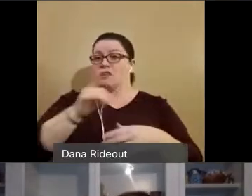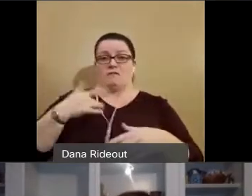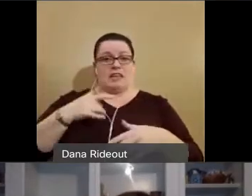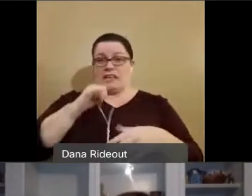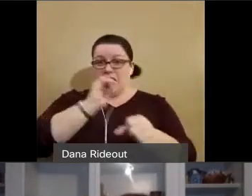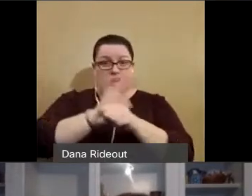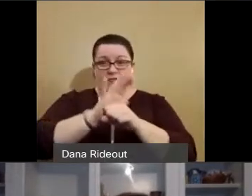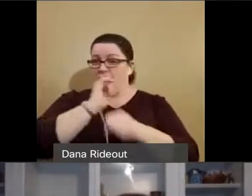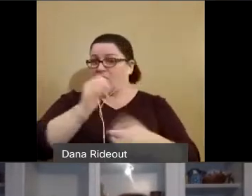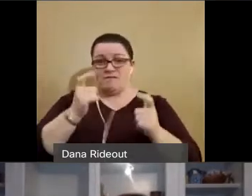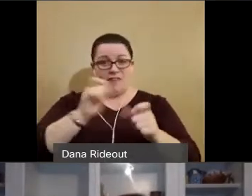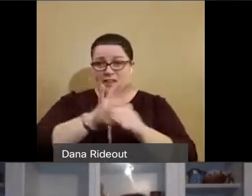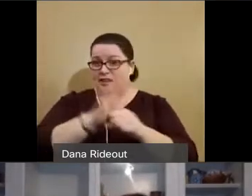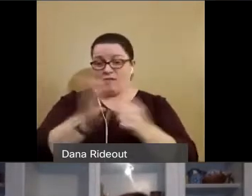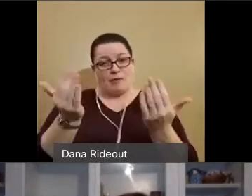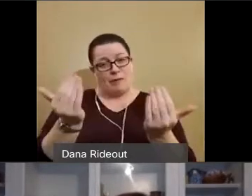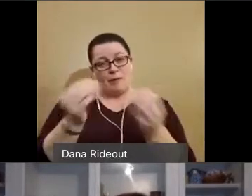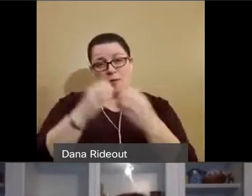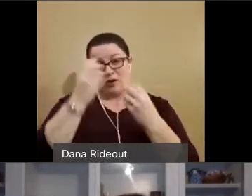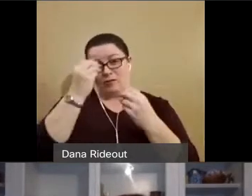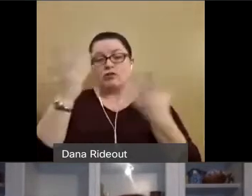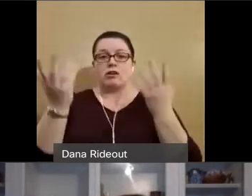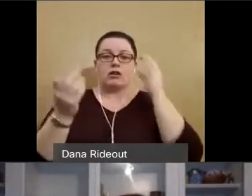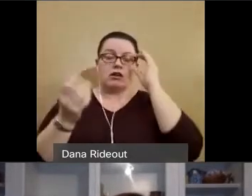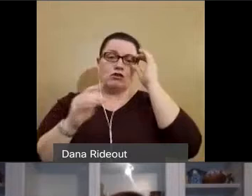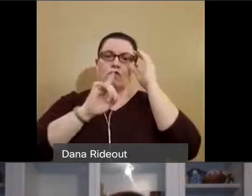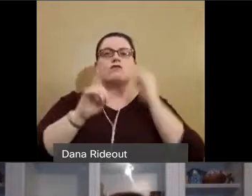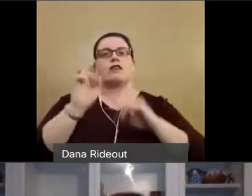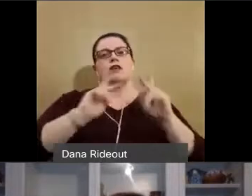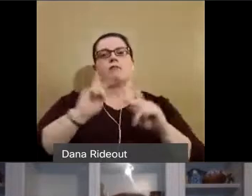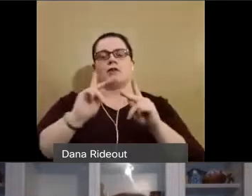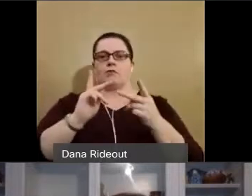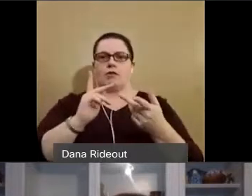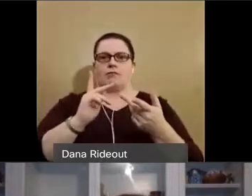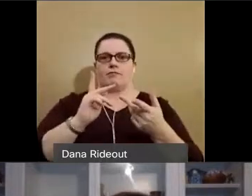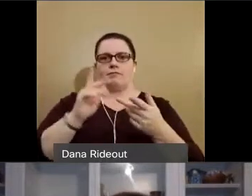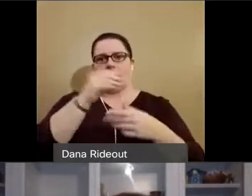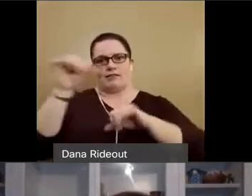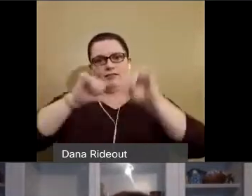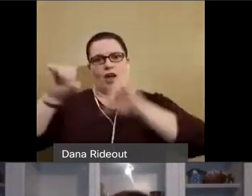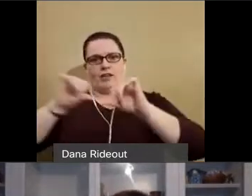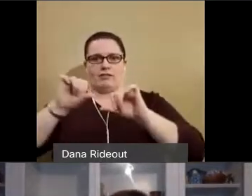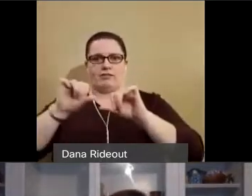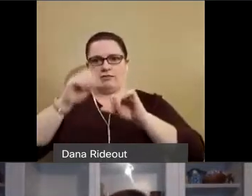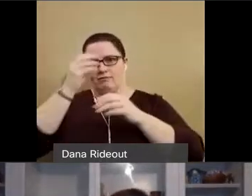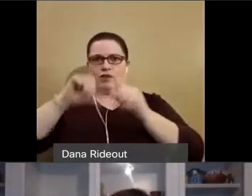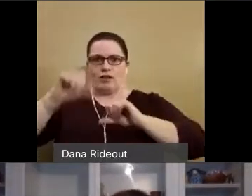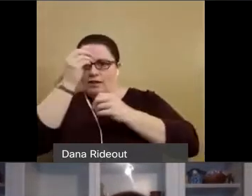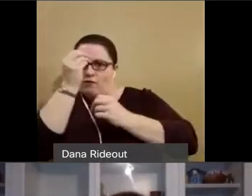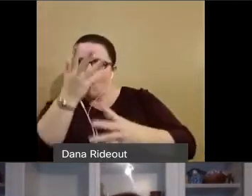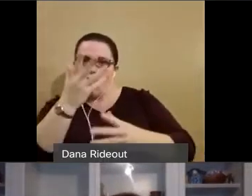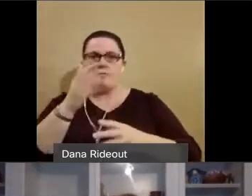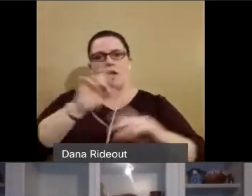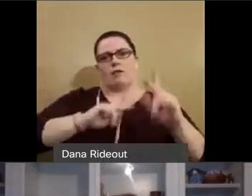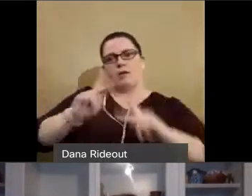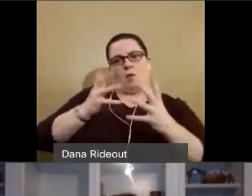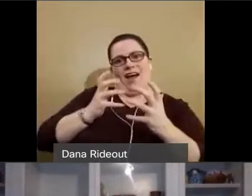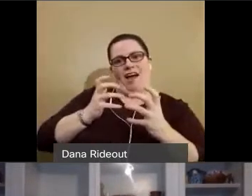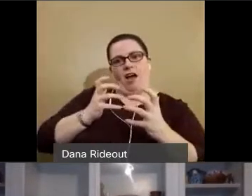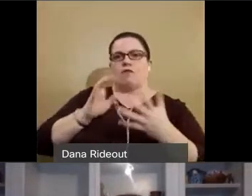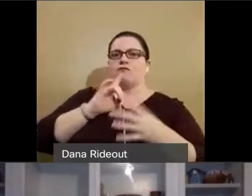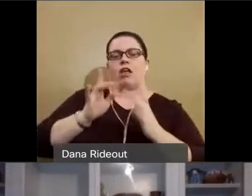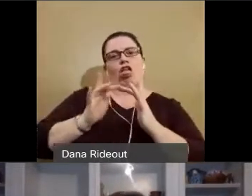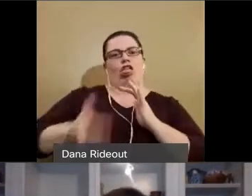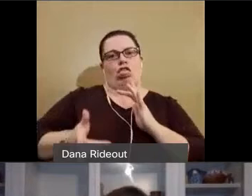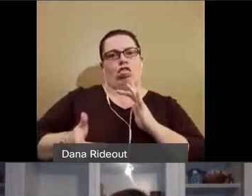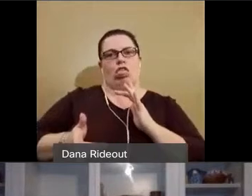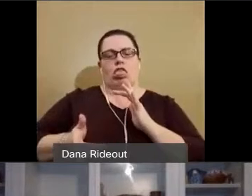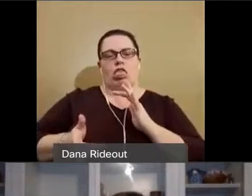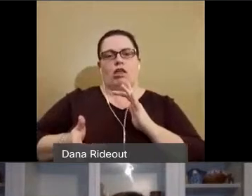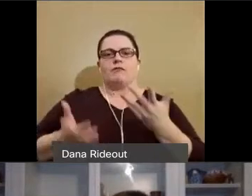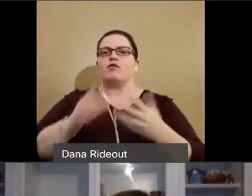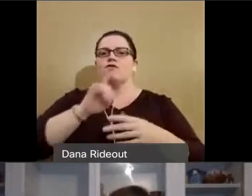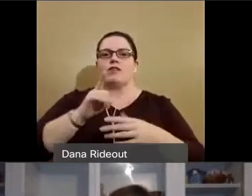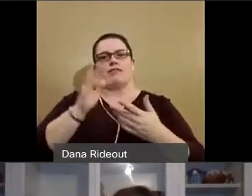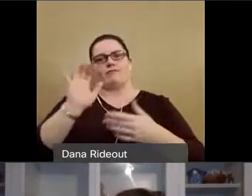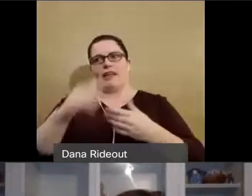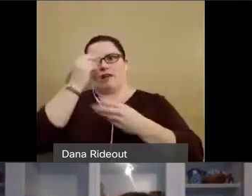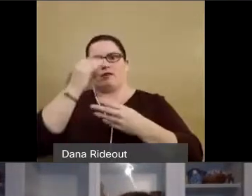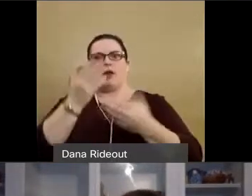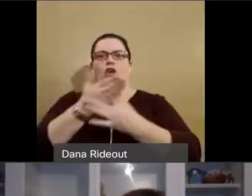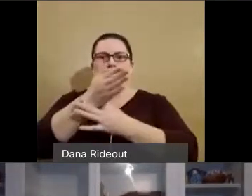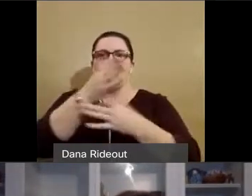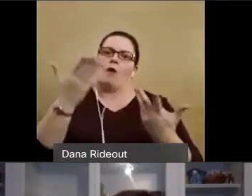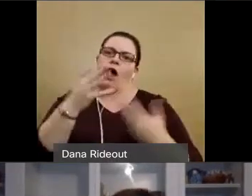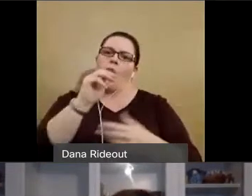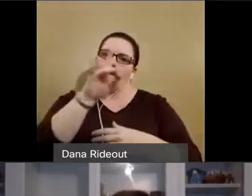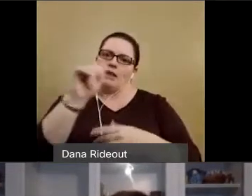So there's this real disconnect between the way that people in the sciences actually put out information, um, and the way that we perceive it and and, of course, it's filtered through the media to us. Um, so that's a really complicated process.